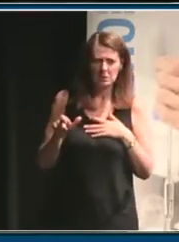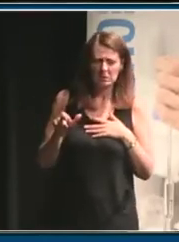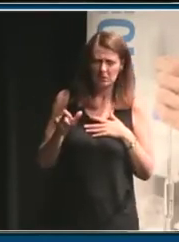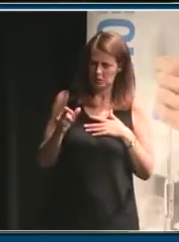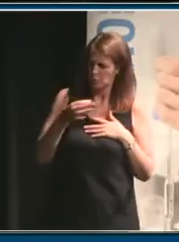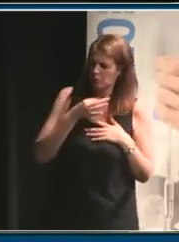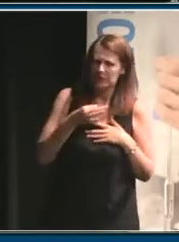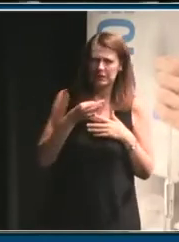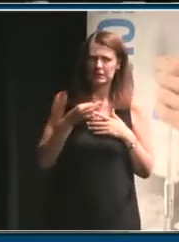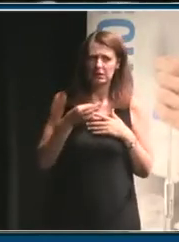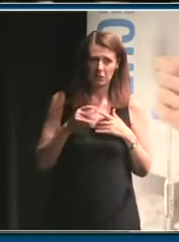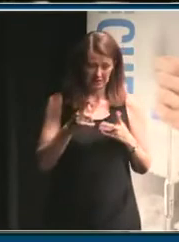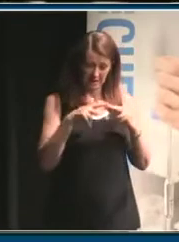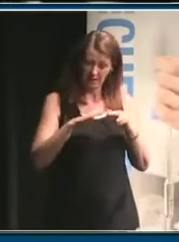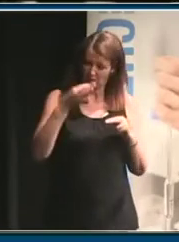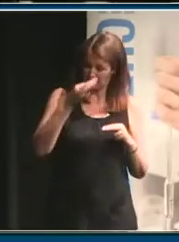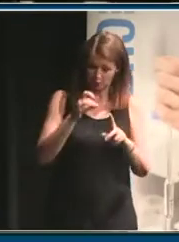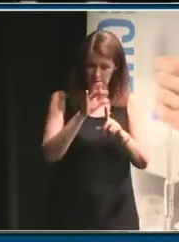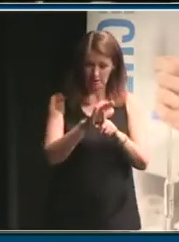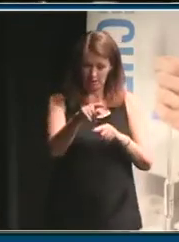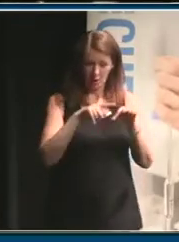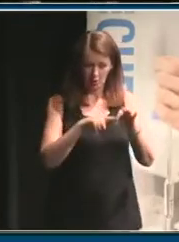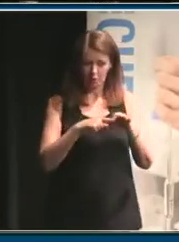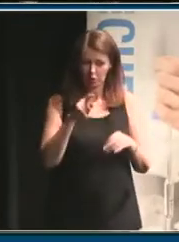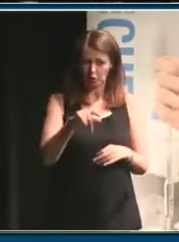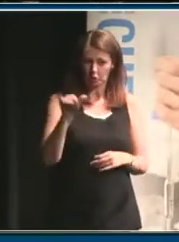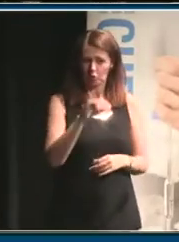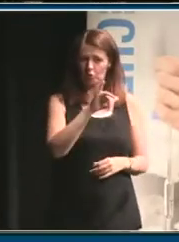His answer was “If you're asking yourself that question you should probably get another major.”